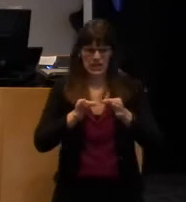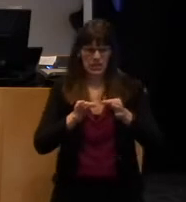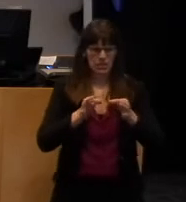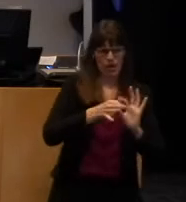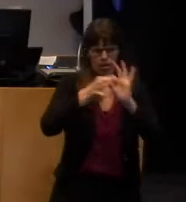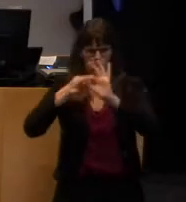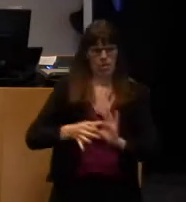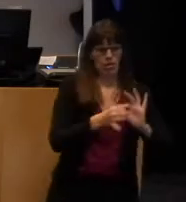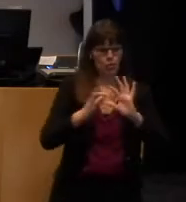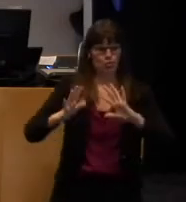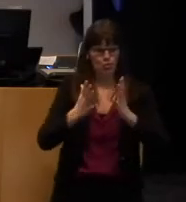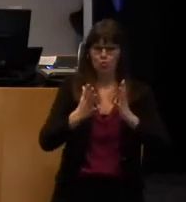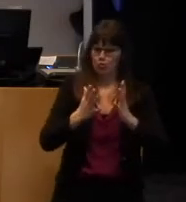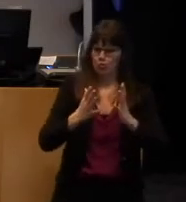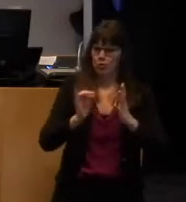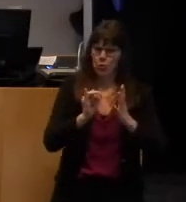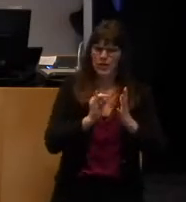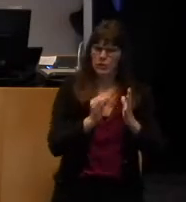kind of bringing the findings together,